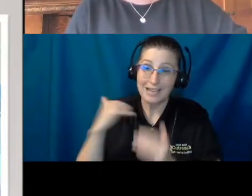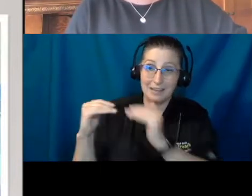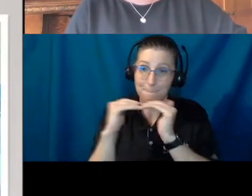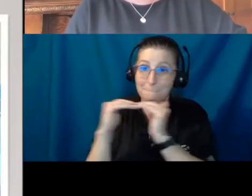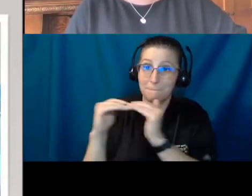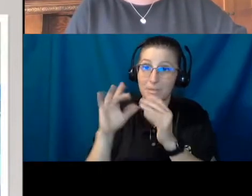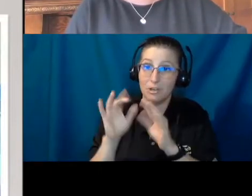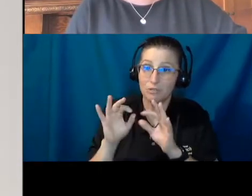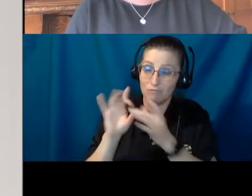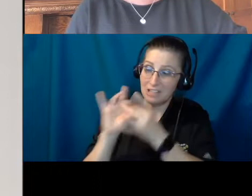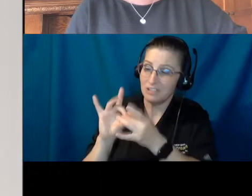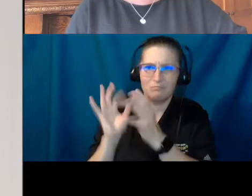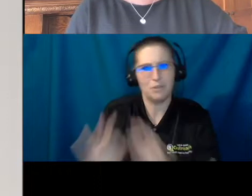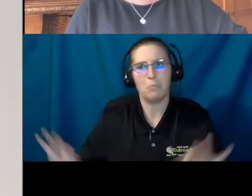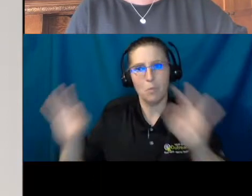our life. Okay, Kayla.